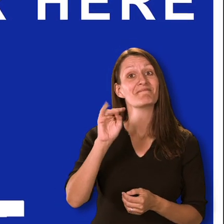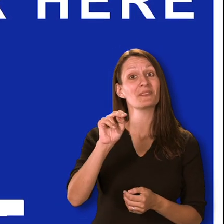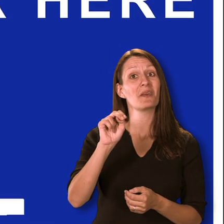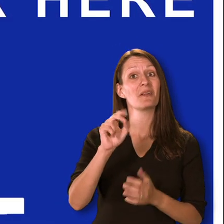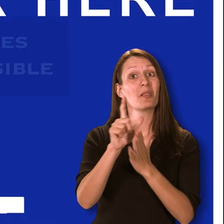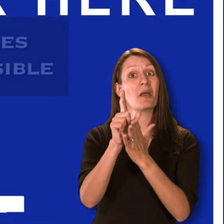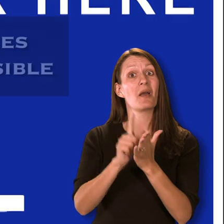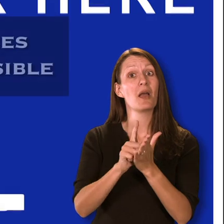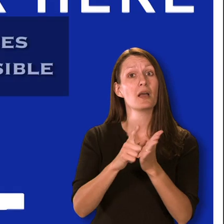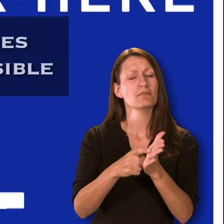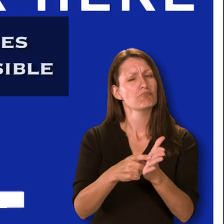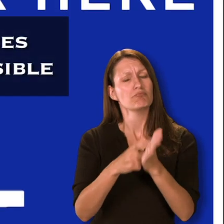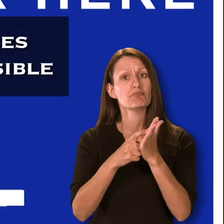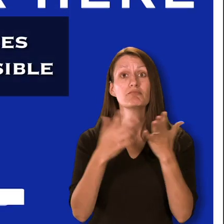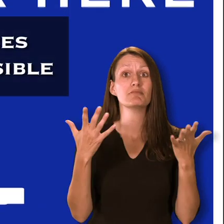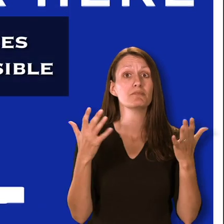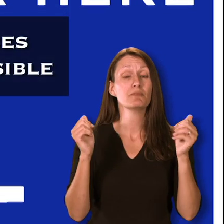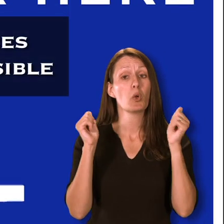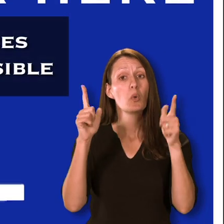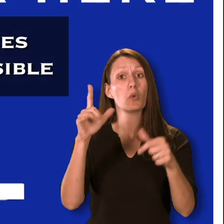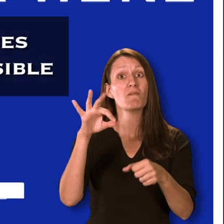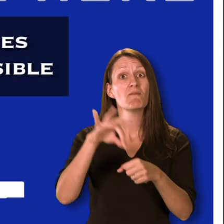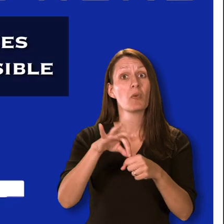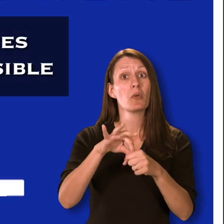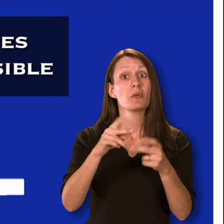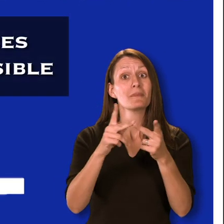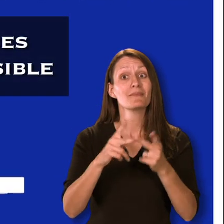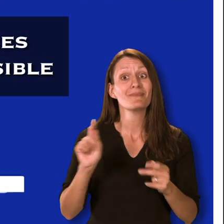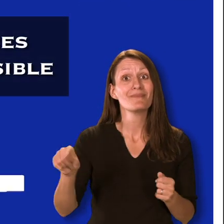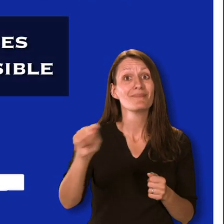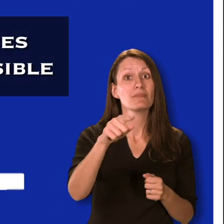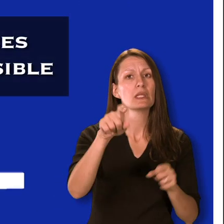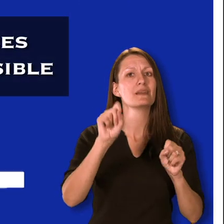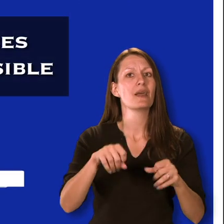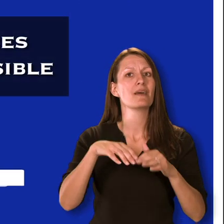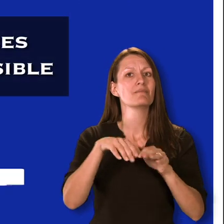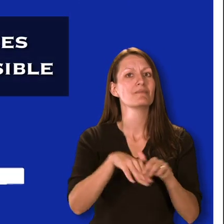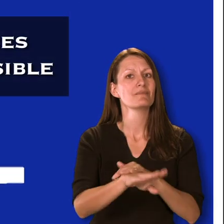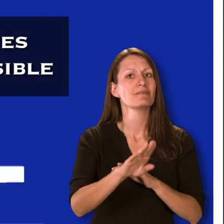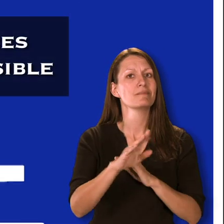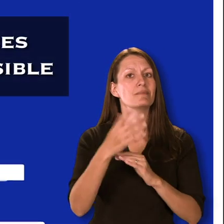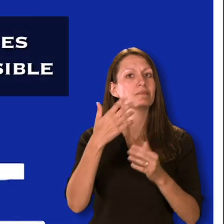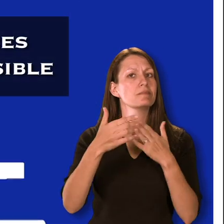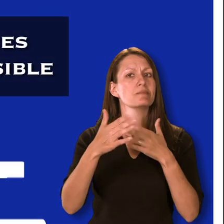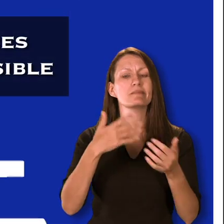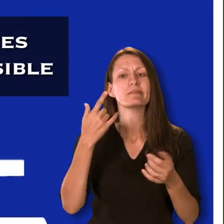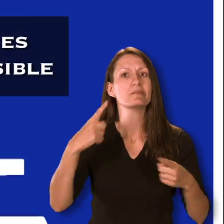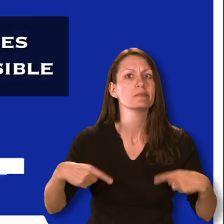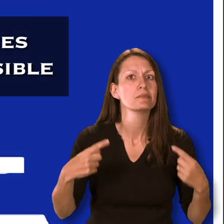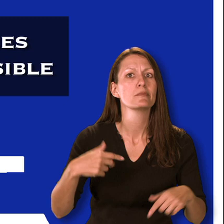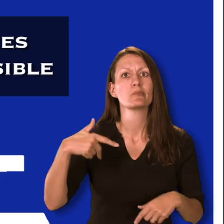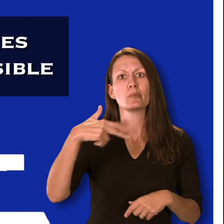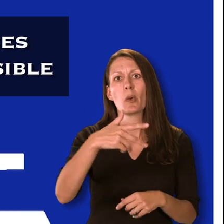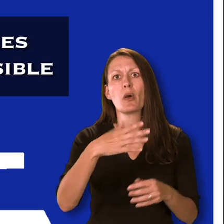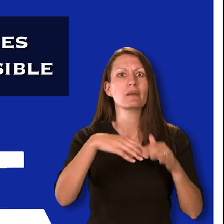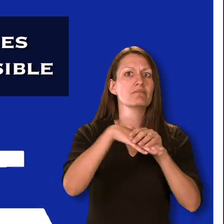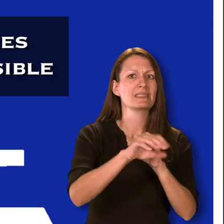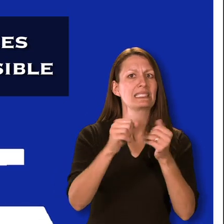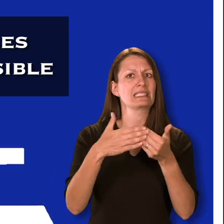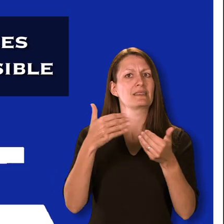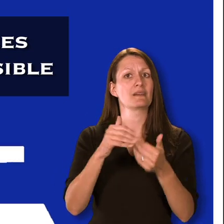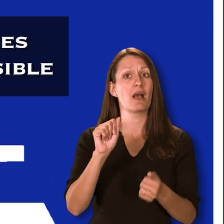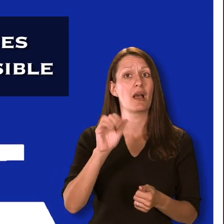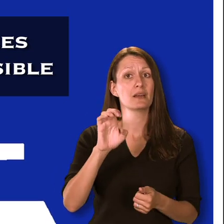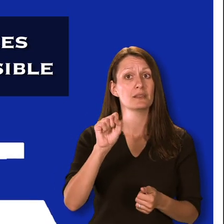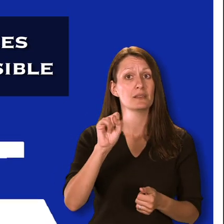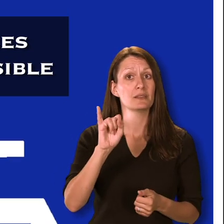Minnesota law requires all polling places to be fully accessible.